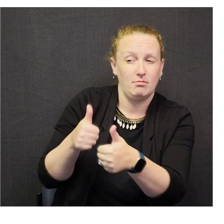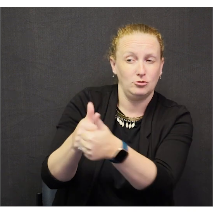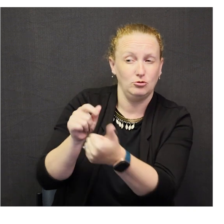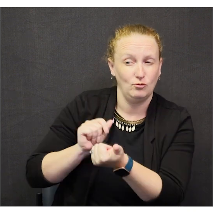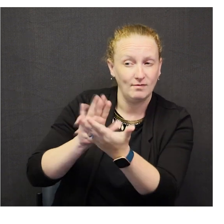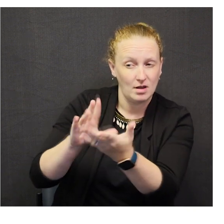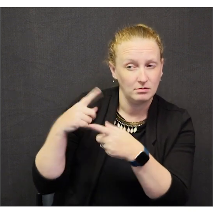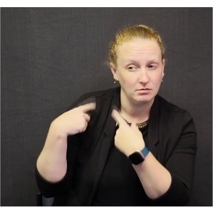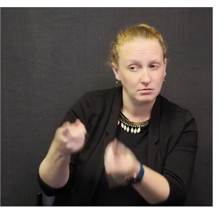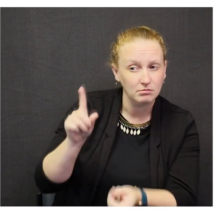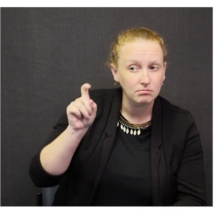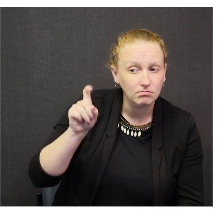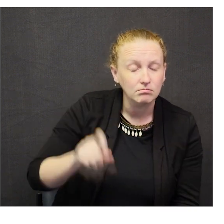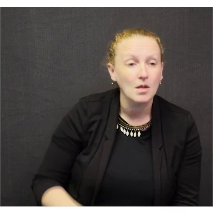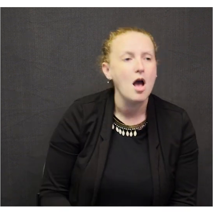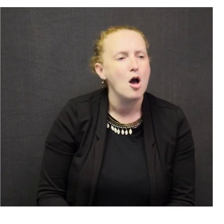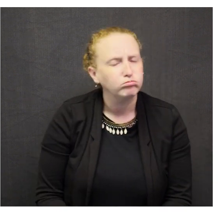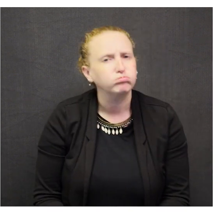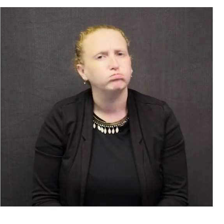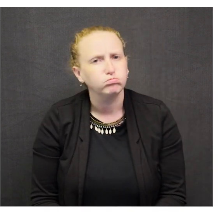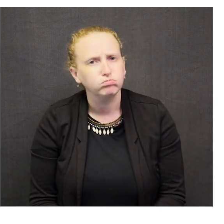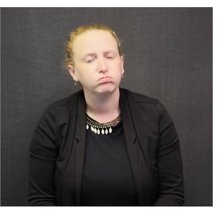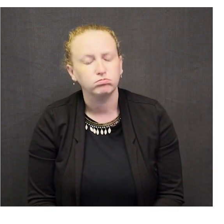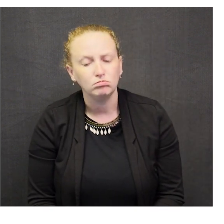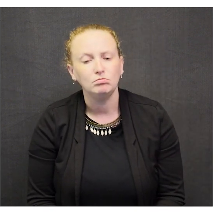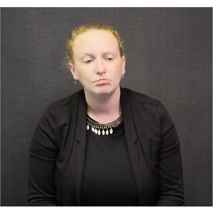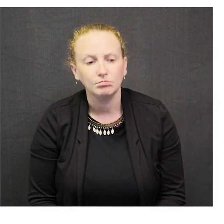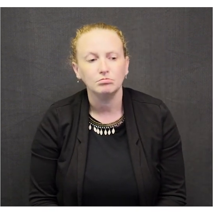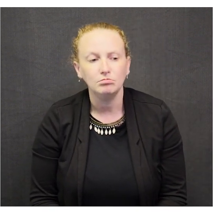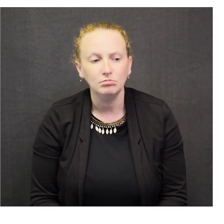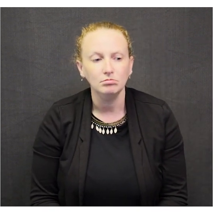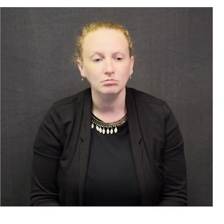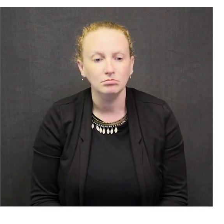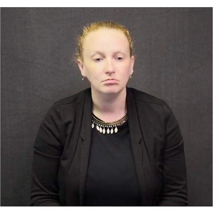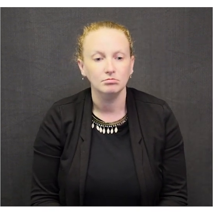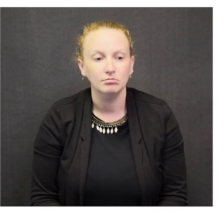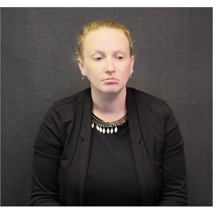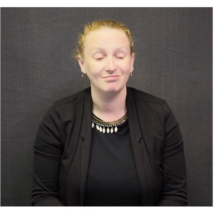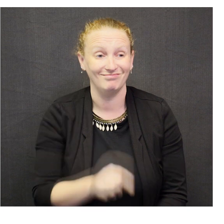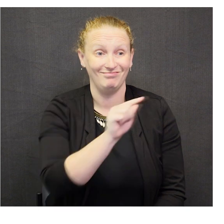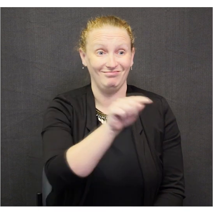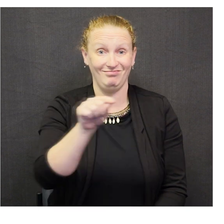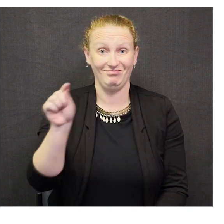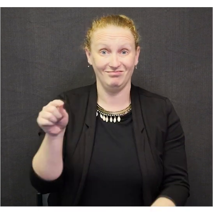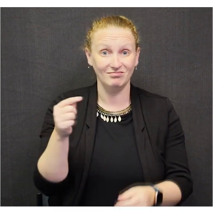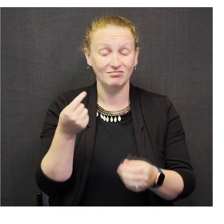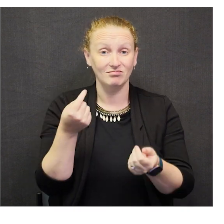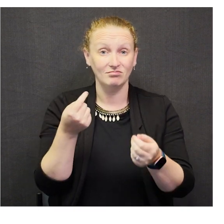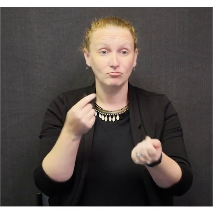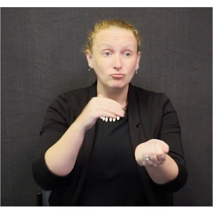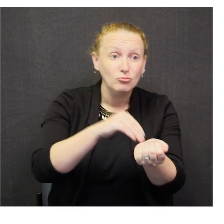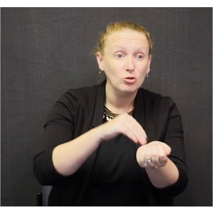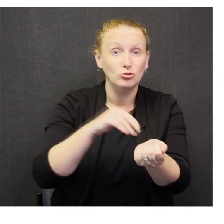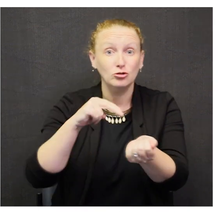Sure, sure. So as are clinicians were struggling to figure out how to treat patients covert